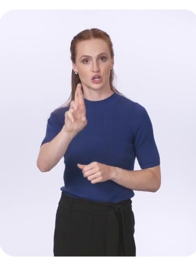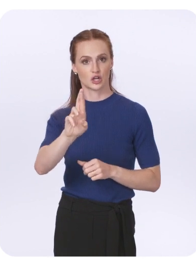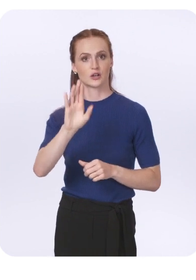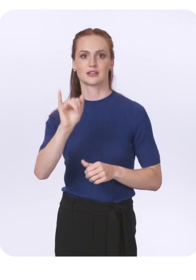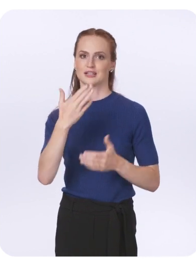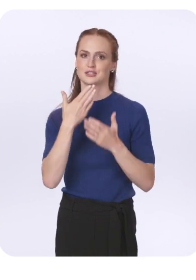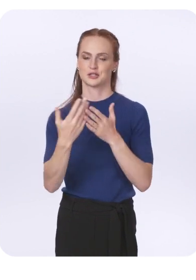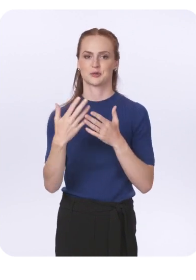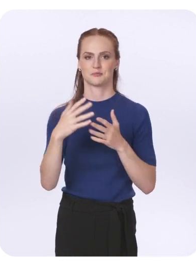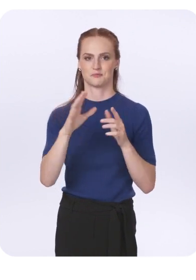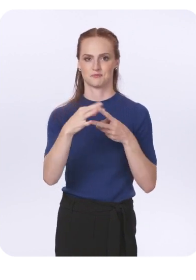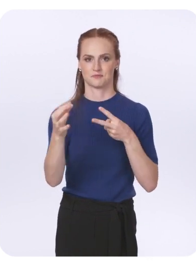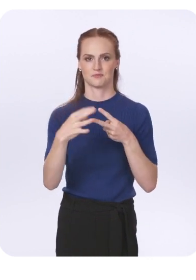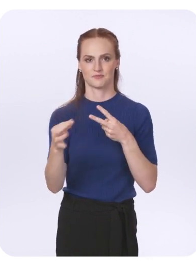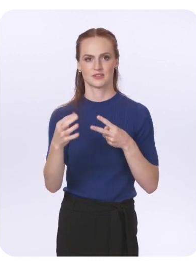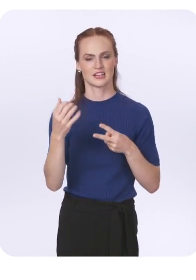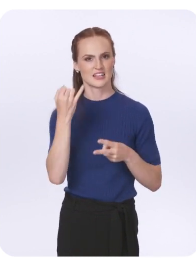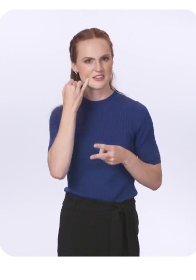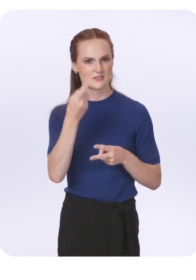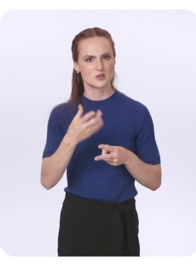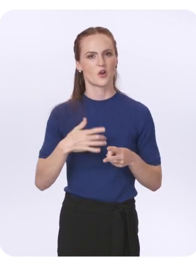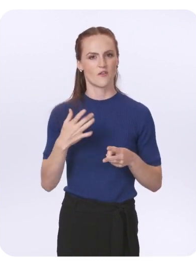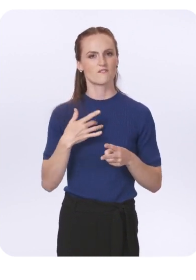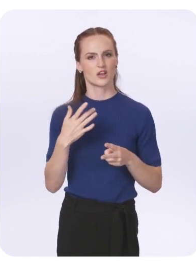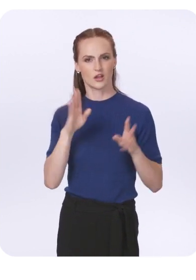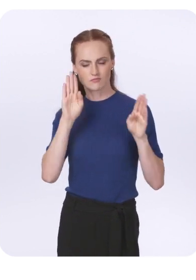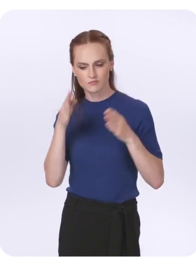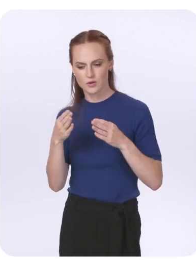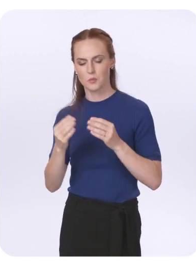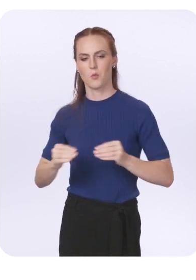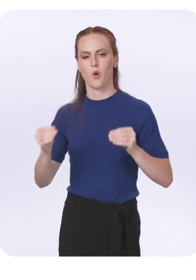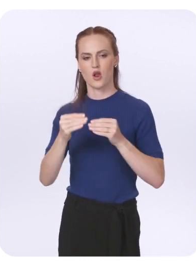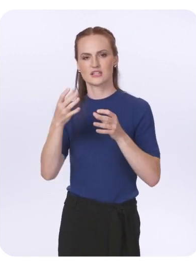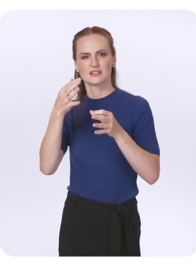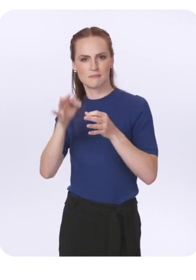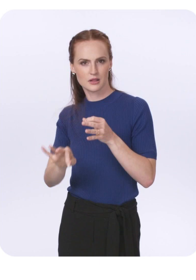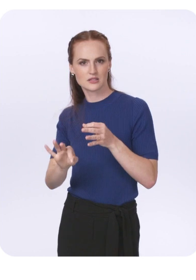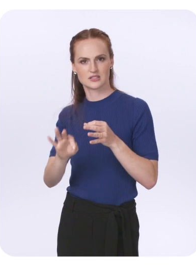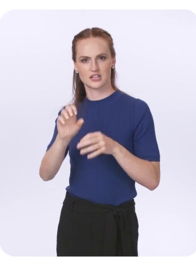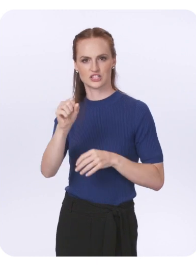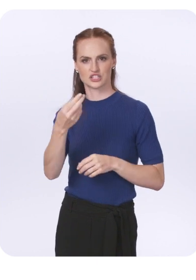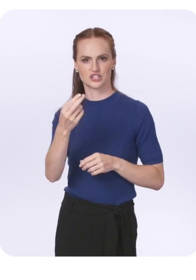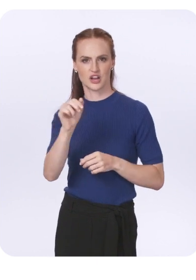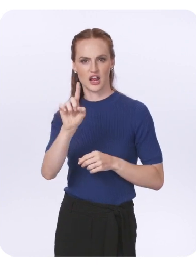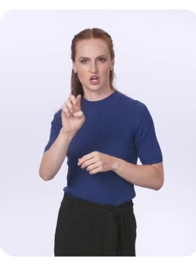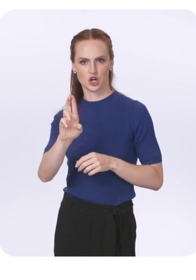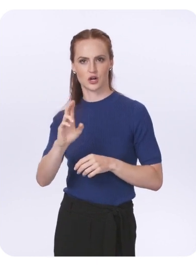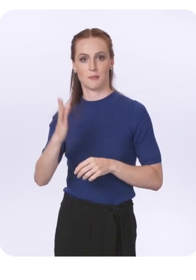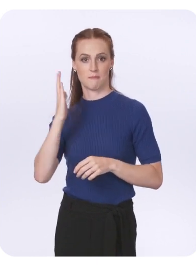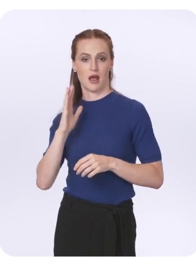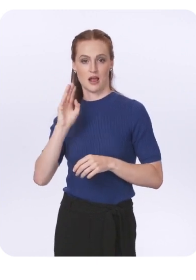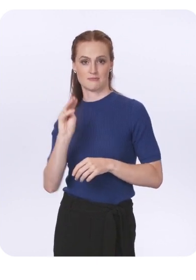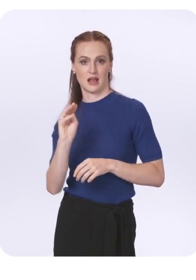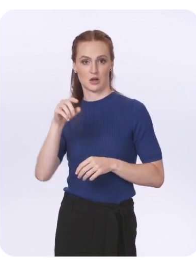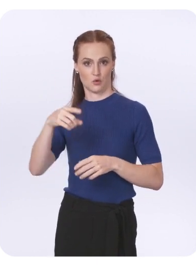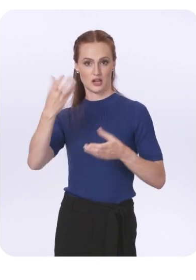and if you're a developer who is skewed towards overly simplistic shaders and past Meta Quest devices, as many of us have had to